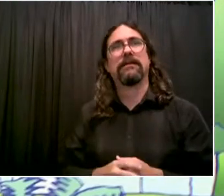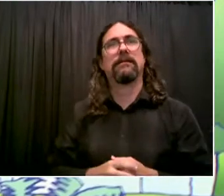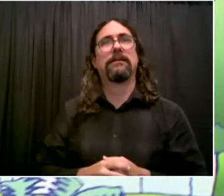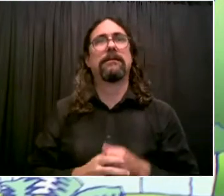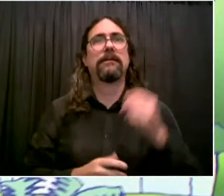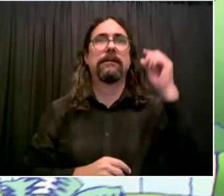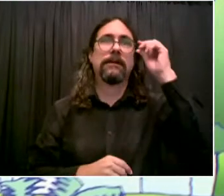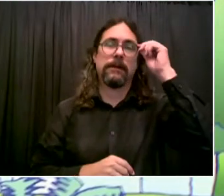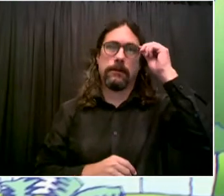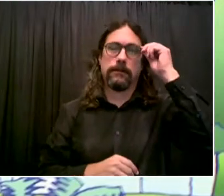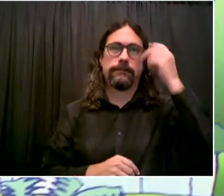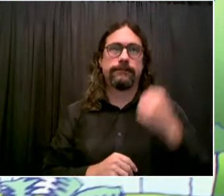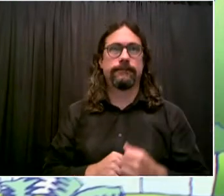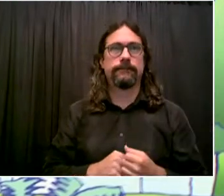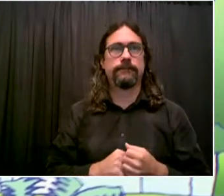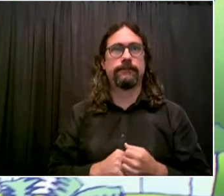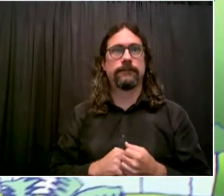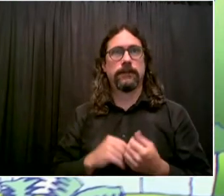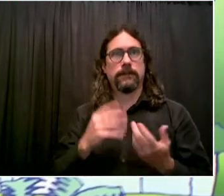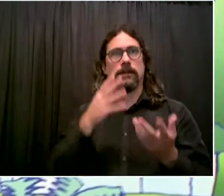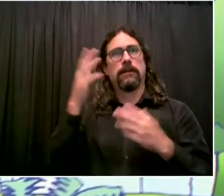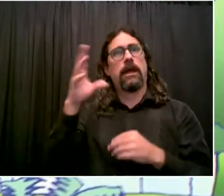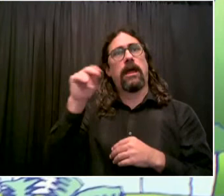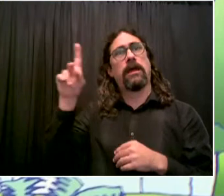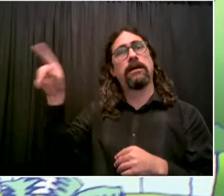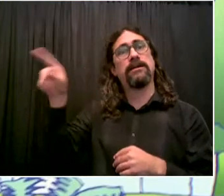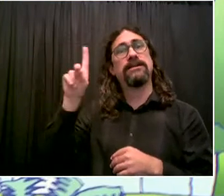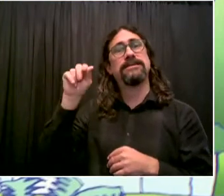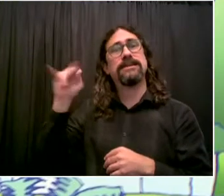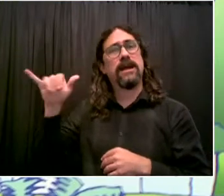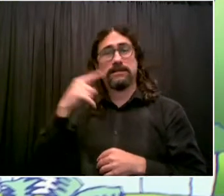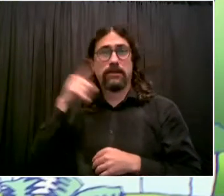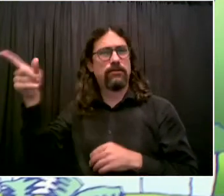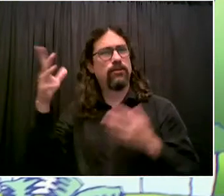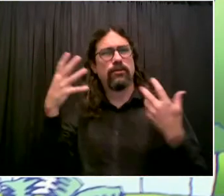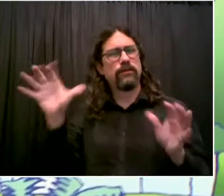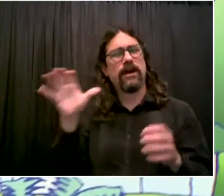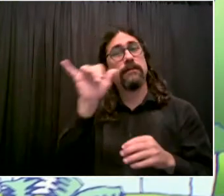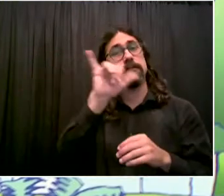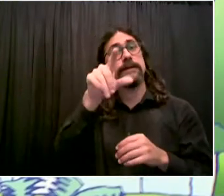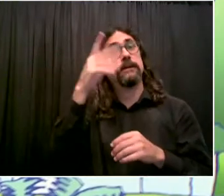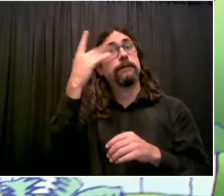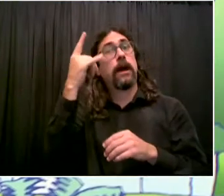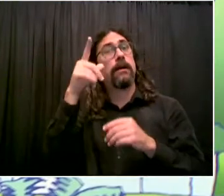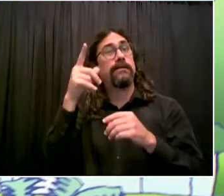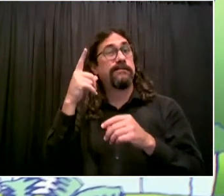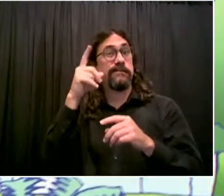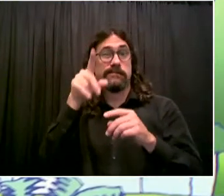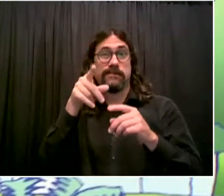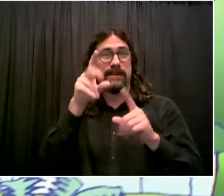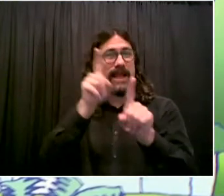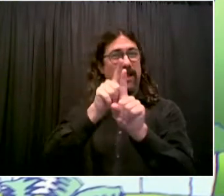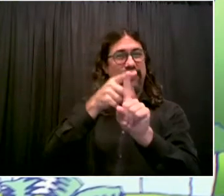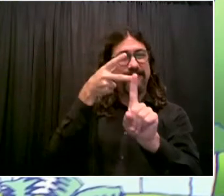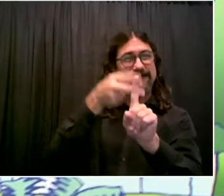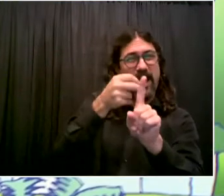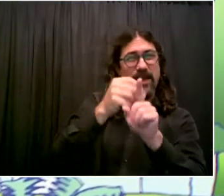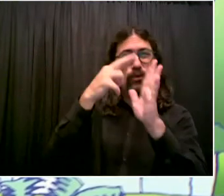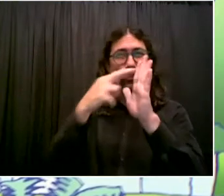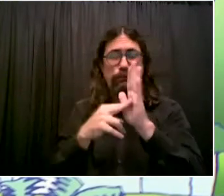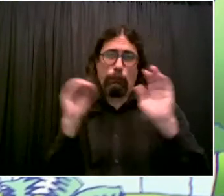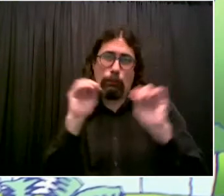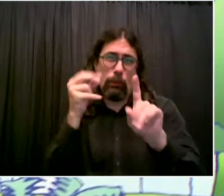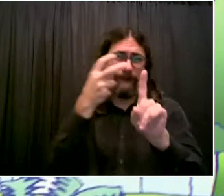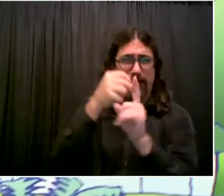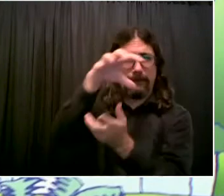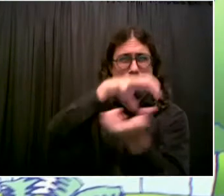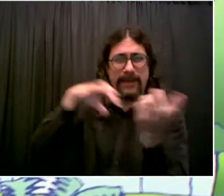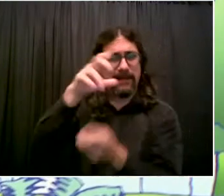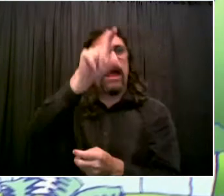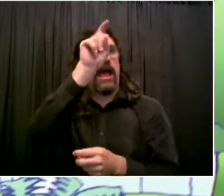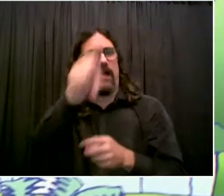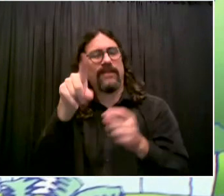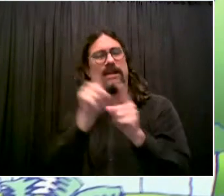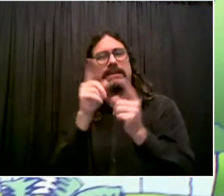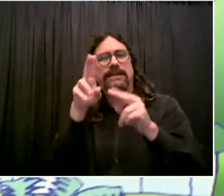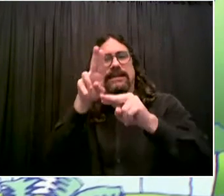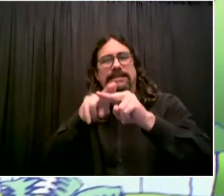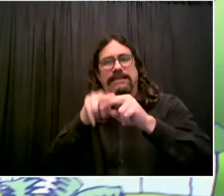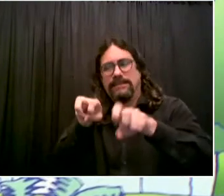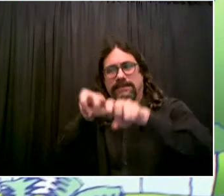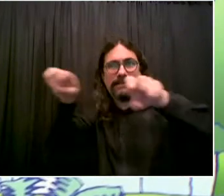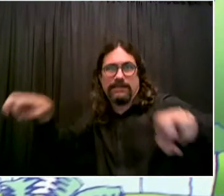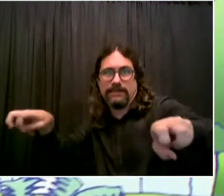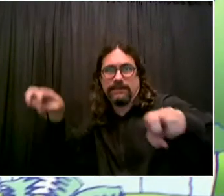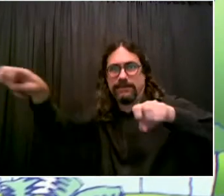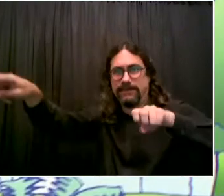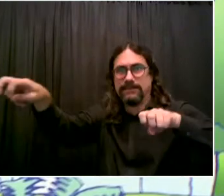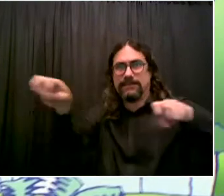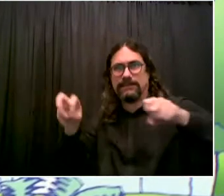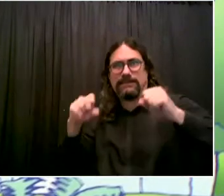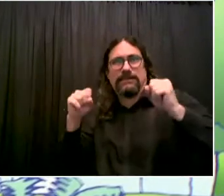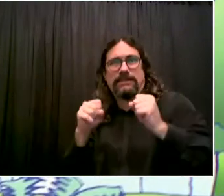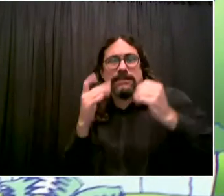BACK TO 25%